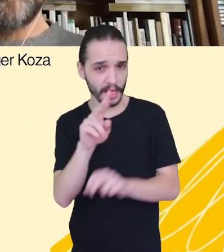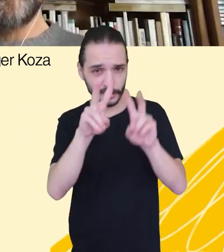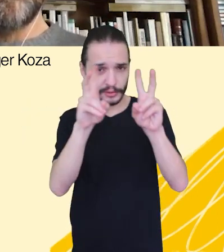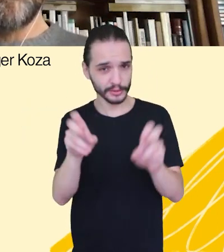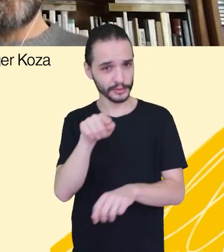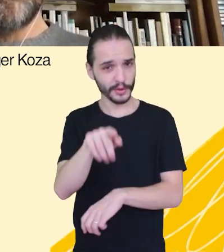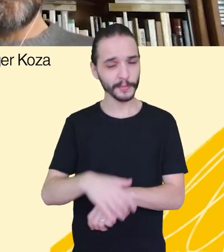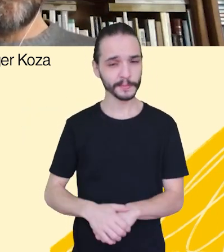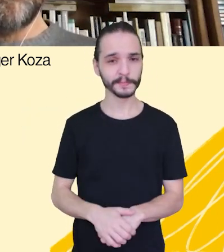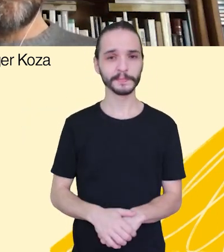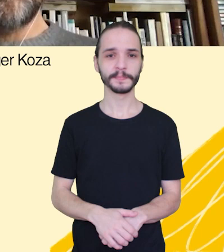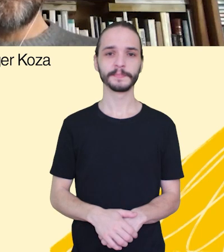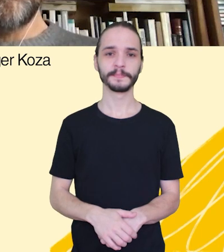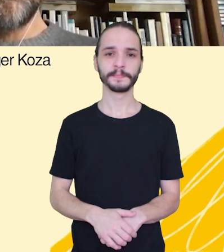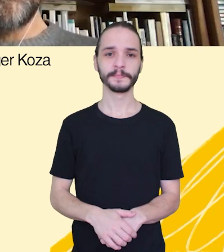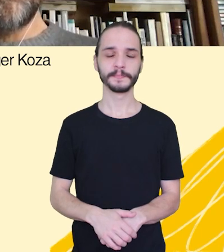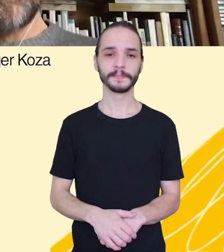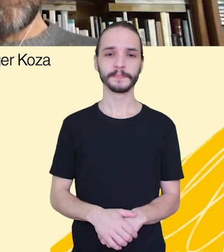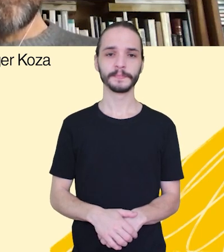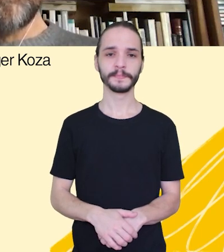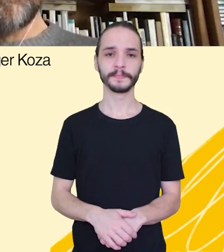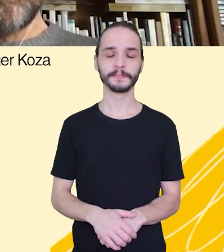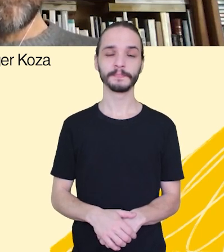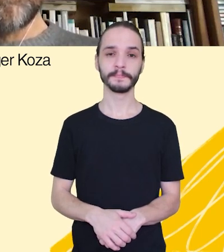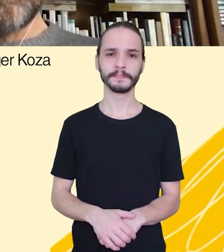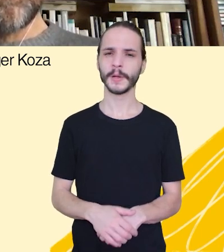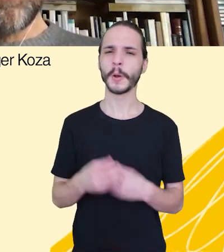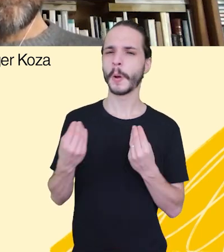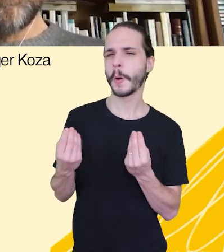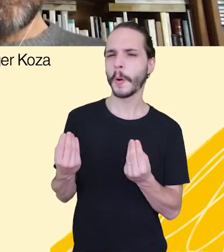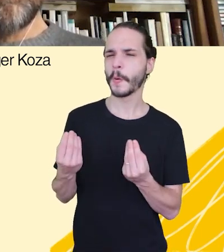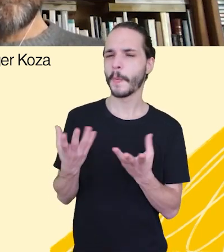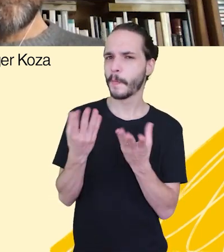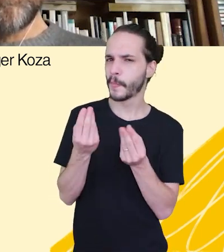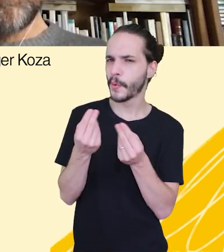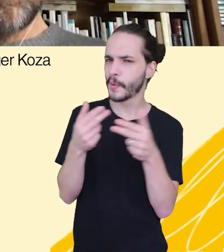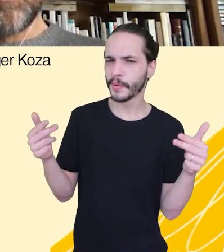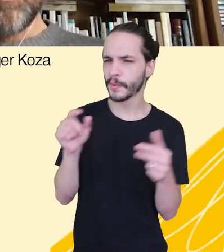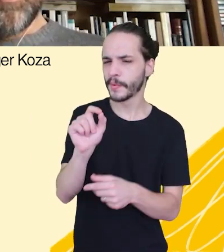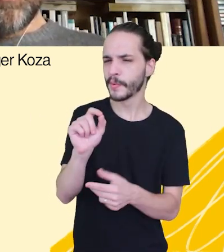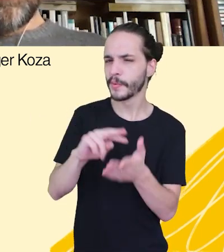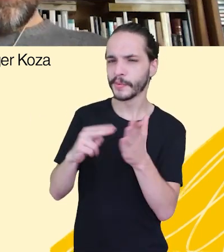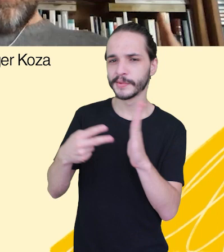But you mean there is a lot of stuff... what do you mean with that?